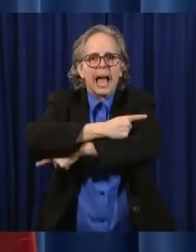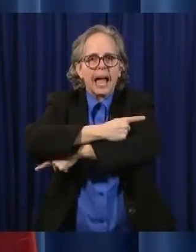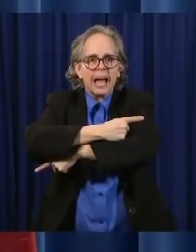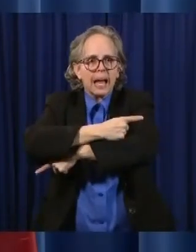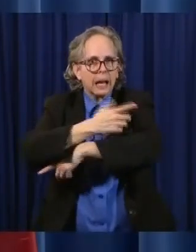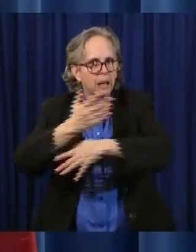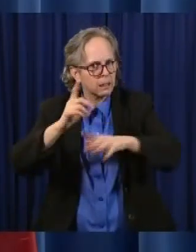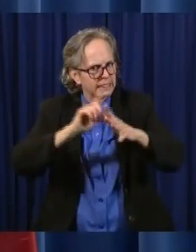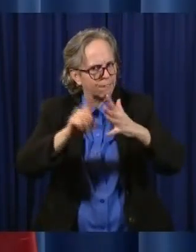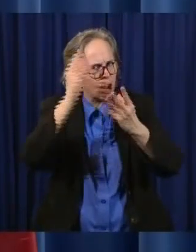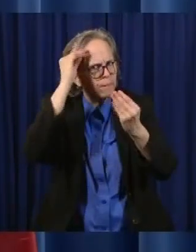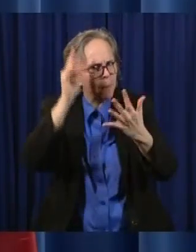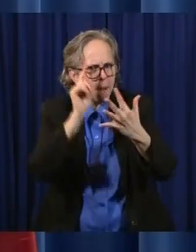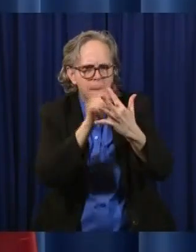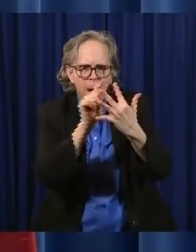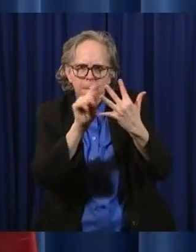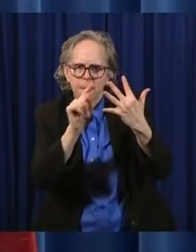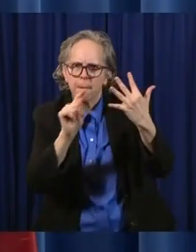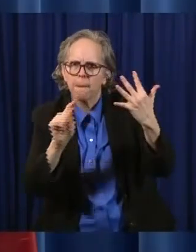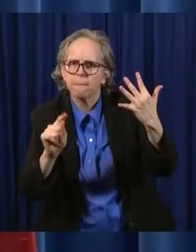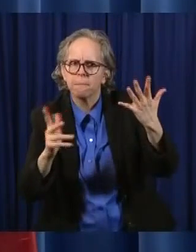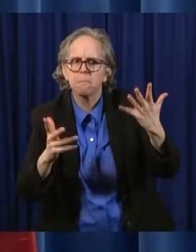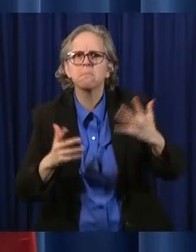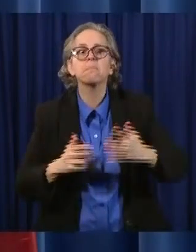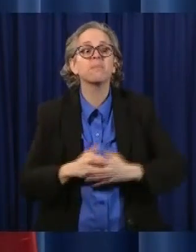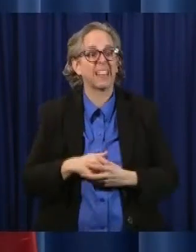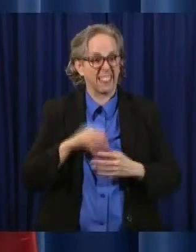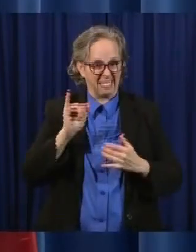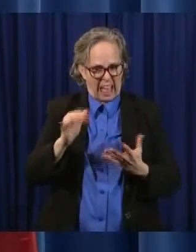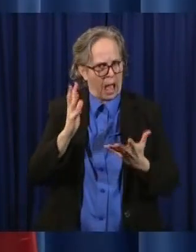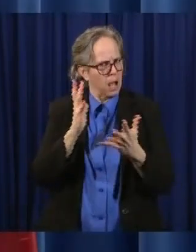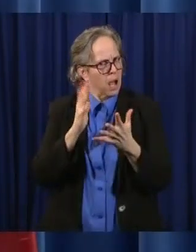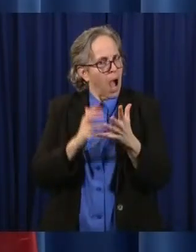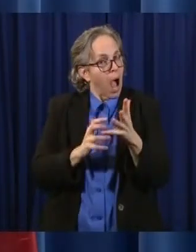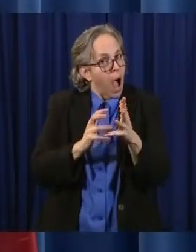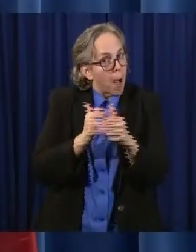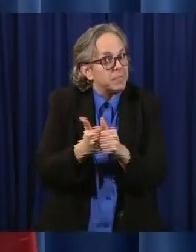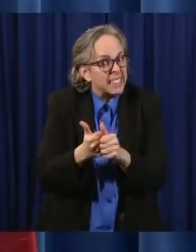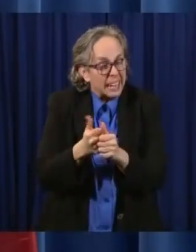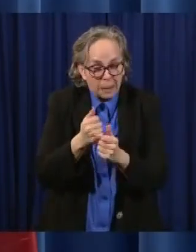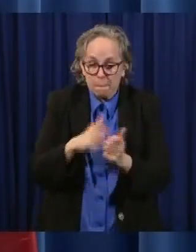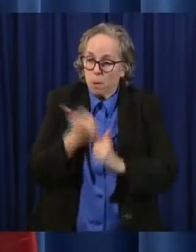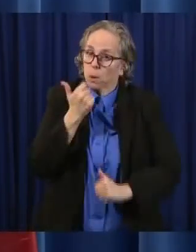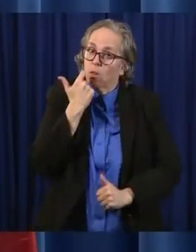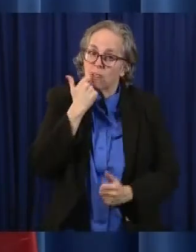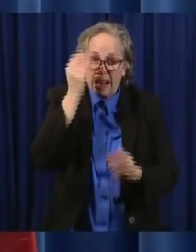INCLUDES THE FOLLOWING. A REVIEW ON THE HOSPITALIZATIONS, AND DEATHS BY COUNTY. AND BY THE DAY, SYMPTOMS FIRST OCCURRED.